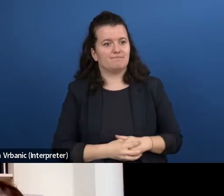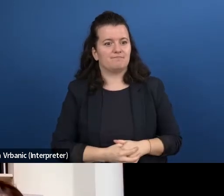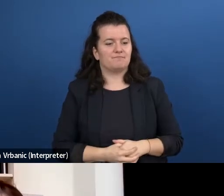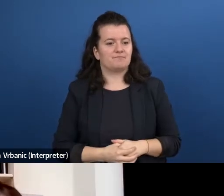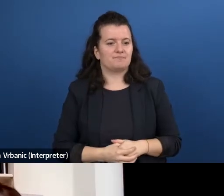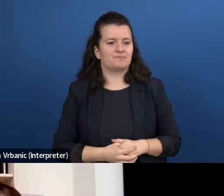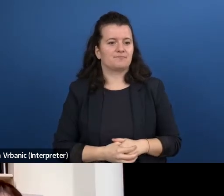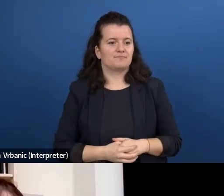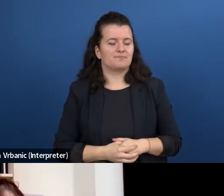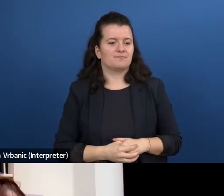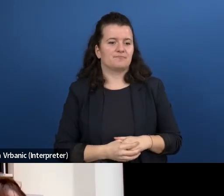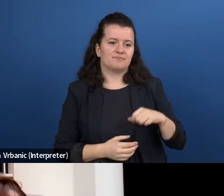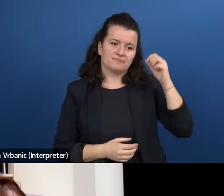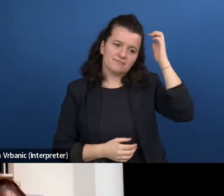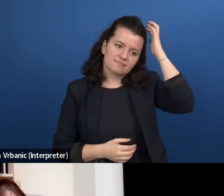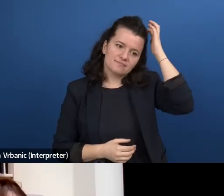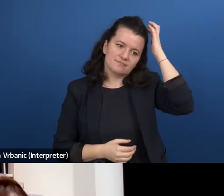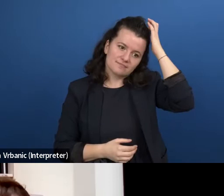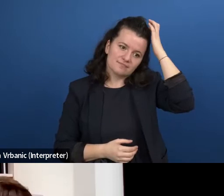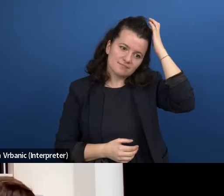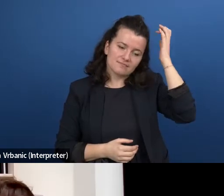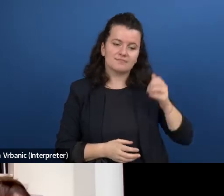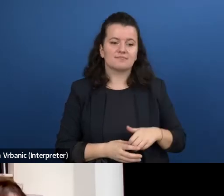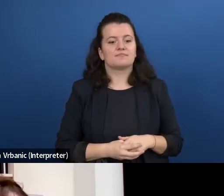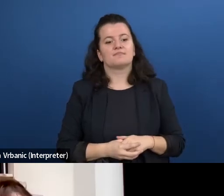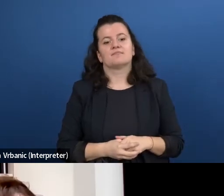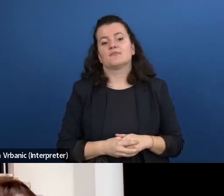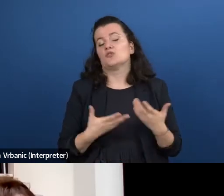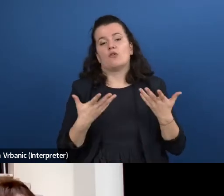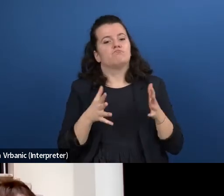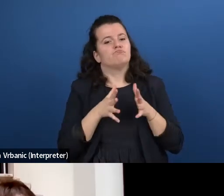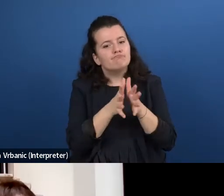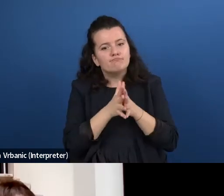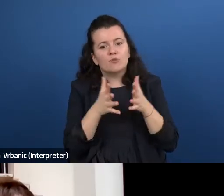about research project CERMI Women's Foundation has developed.